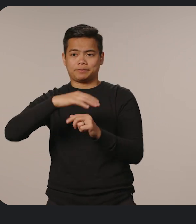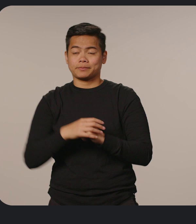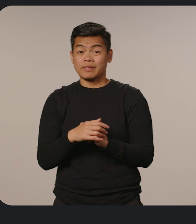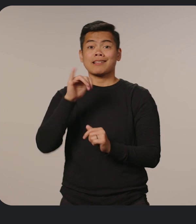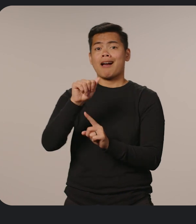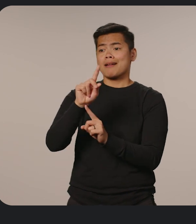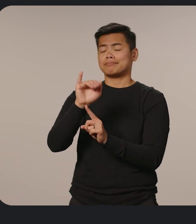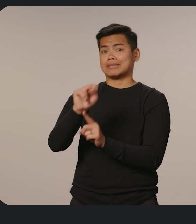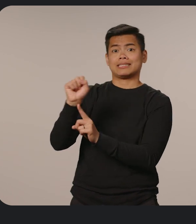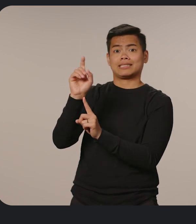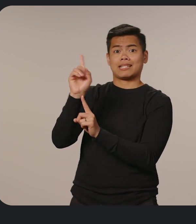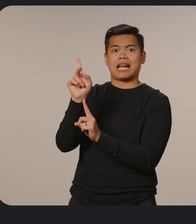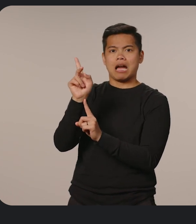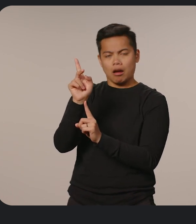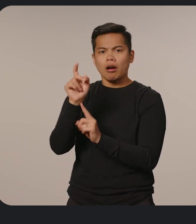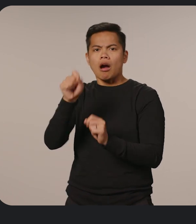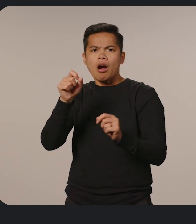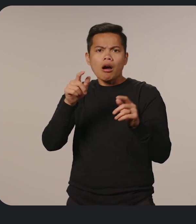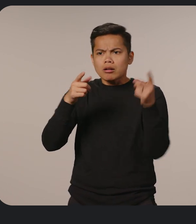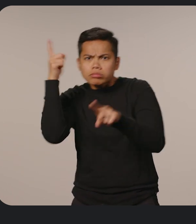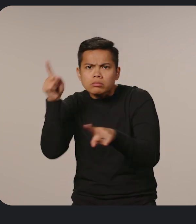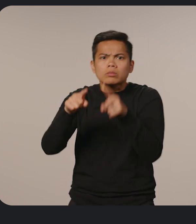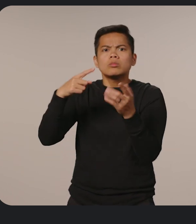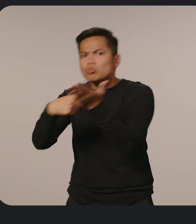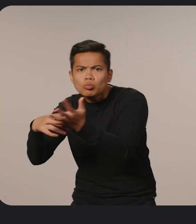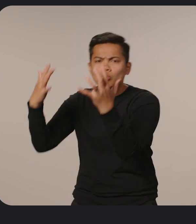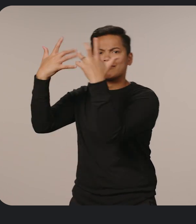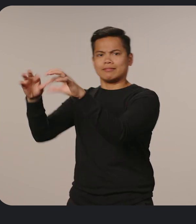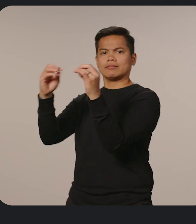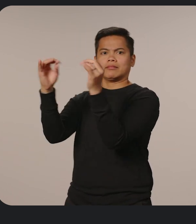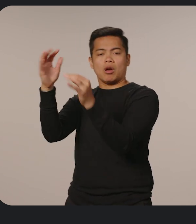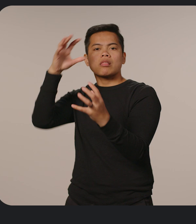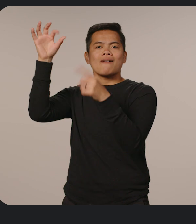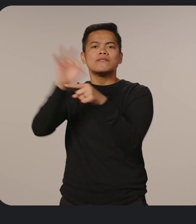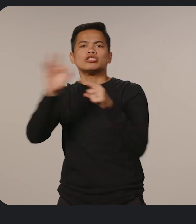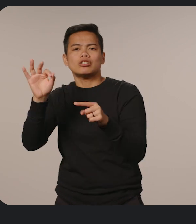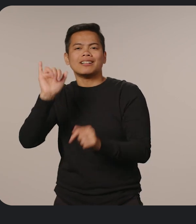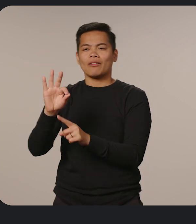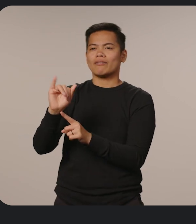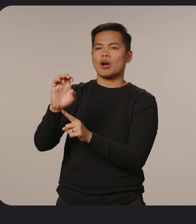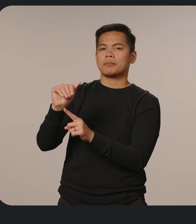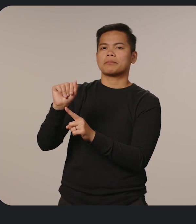any arguments because Cloud functions for Firebase wires up default